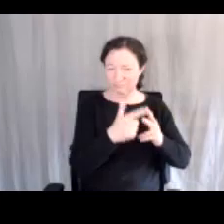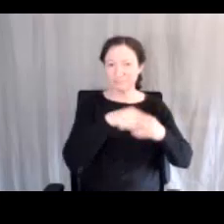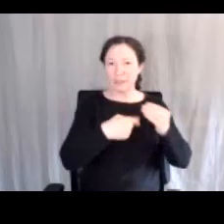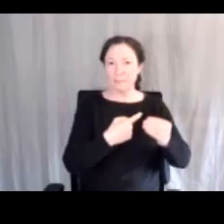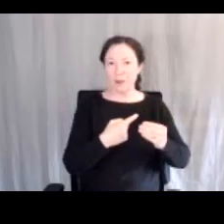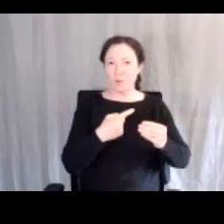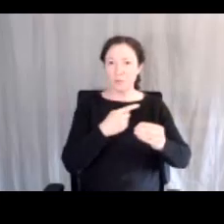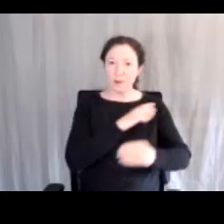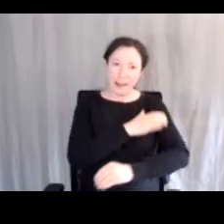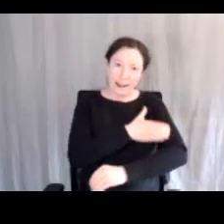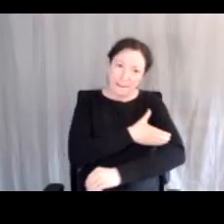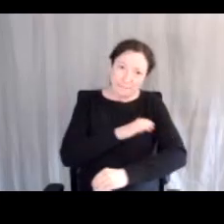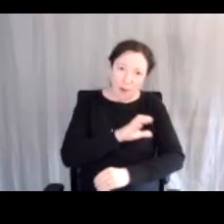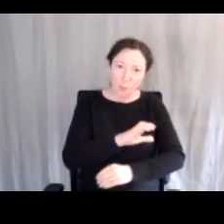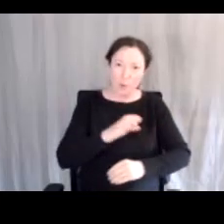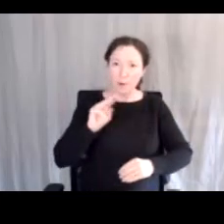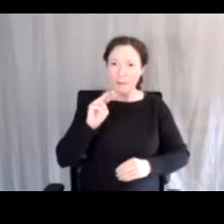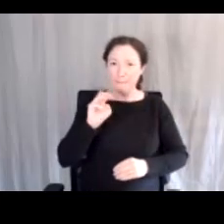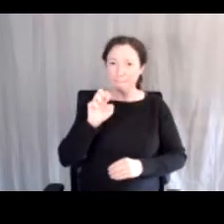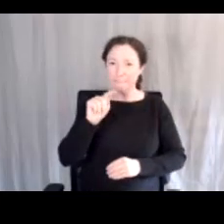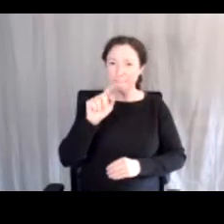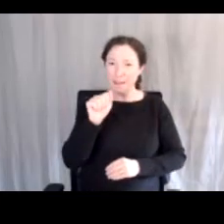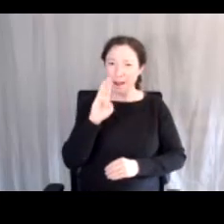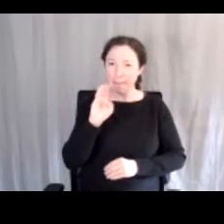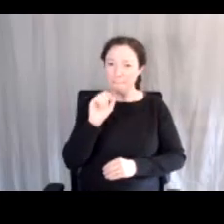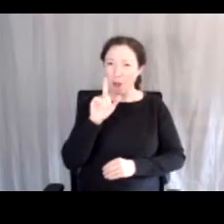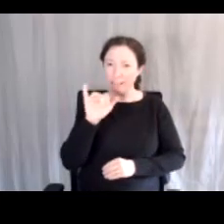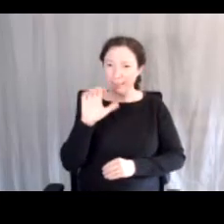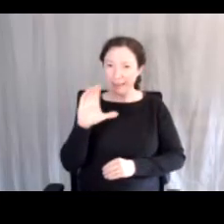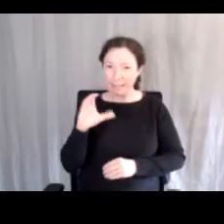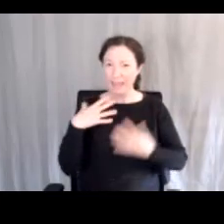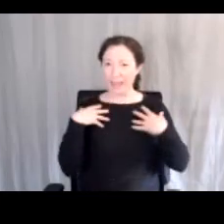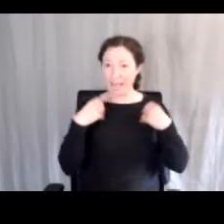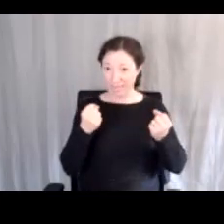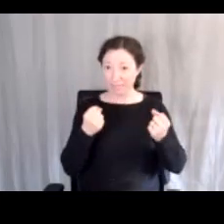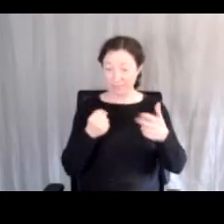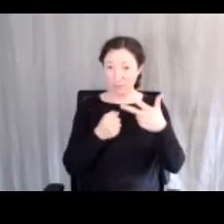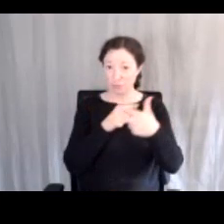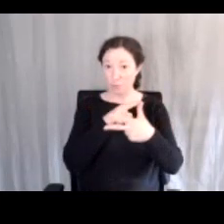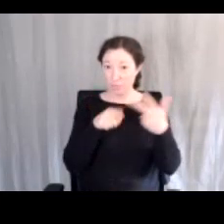three different webinars that are out there and available and recorded.